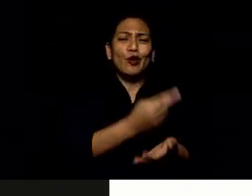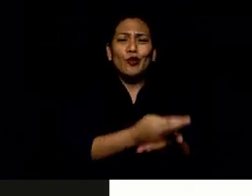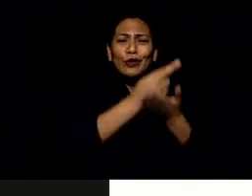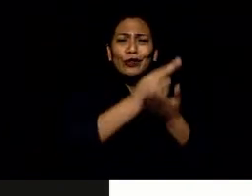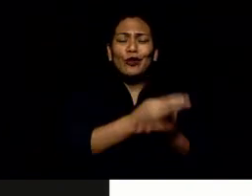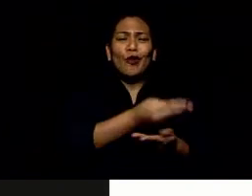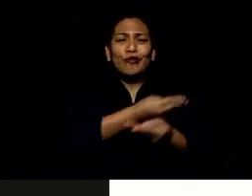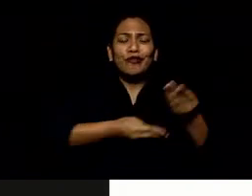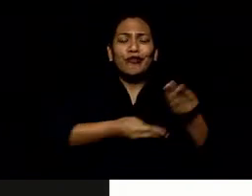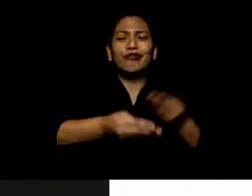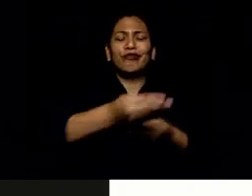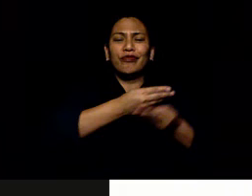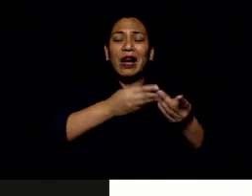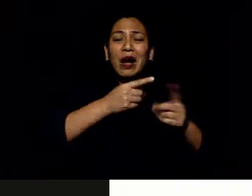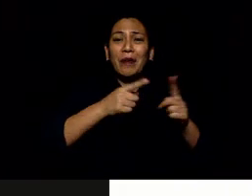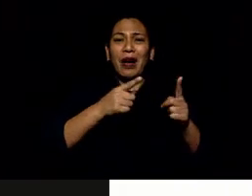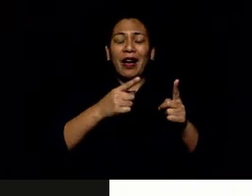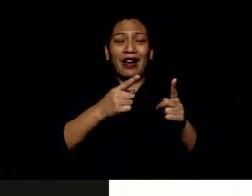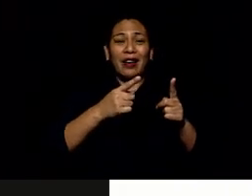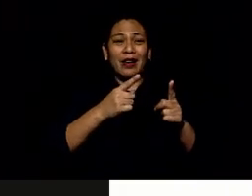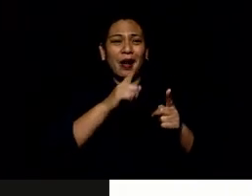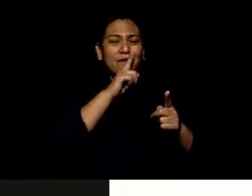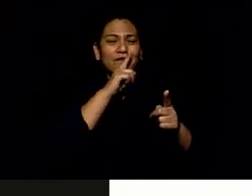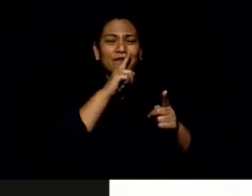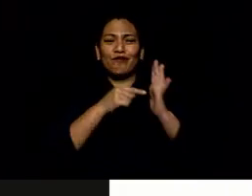Um, but there's no representation of the biosphere.